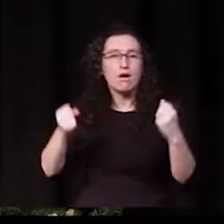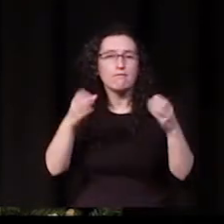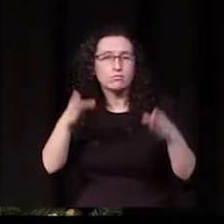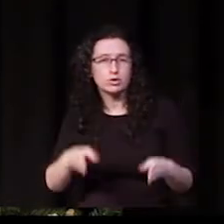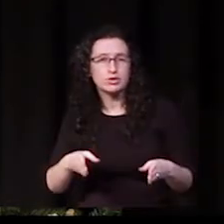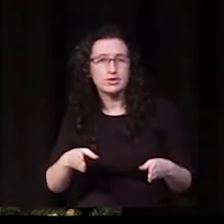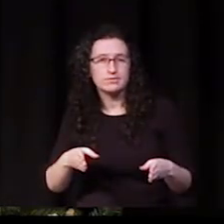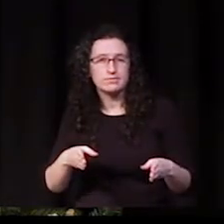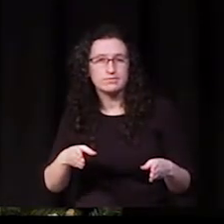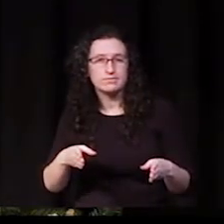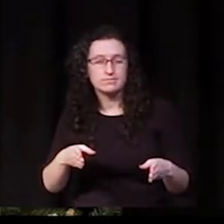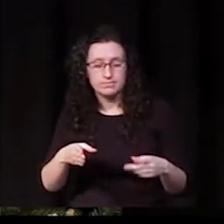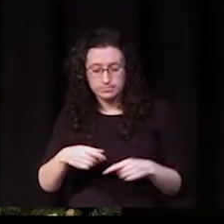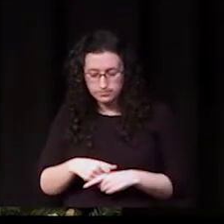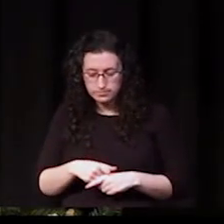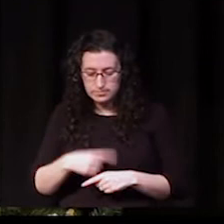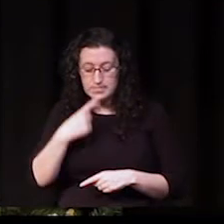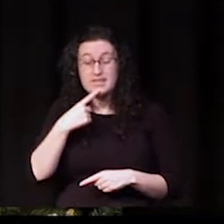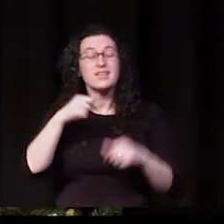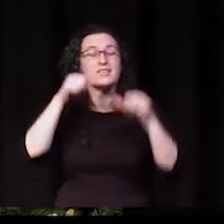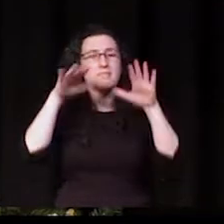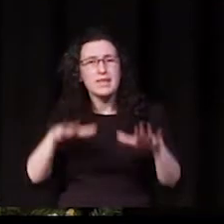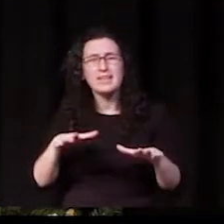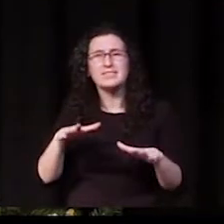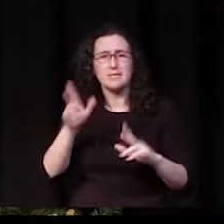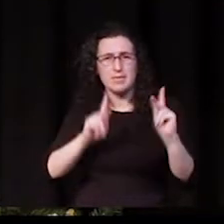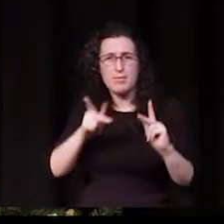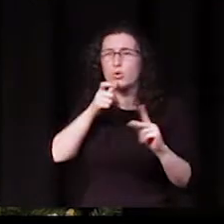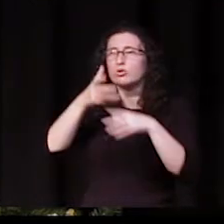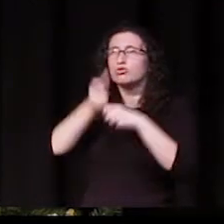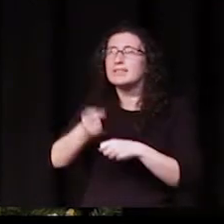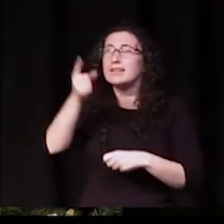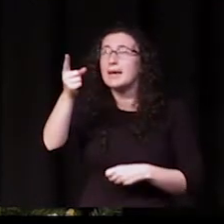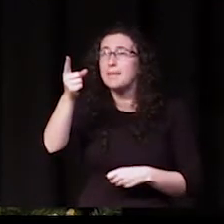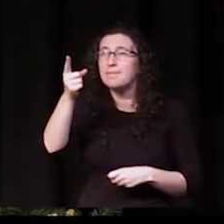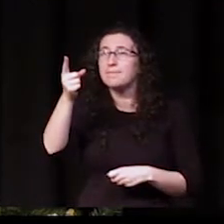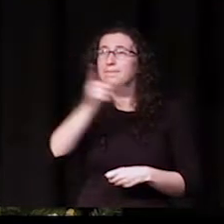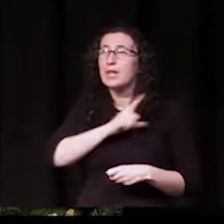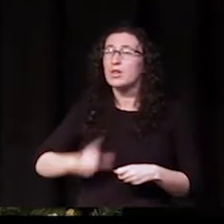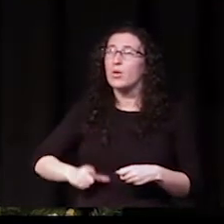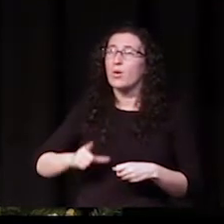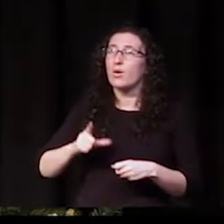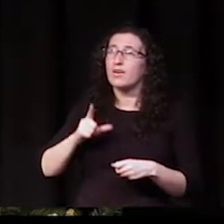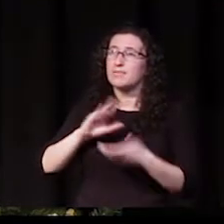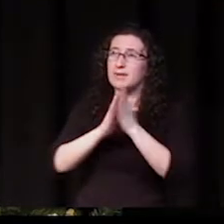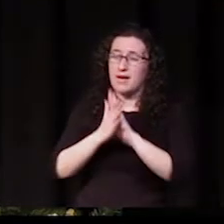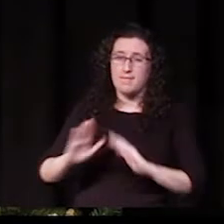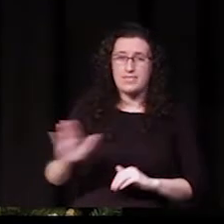He said, "But blessed are those who trust in the Lord "and have made the Lord their hope and confidence.